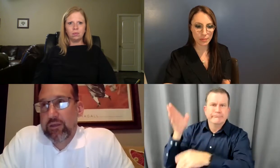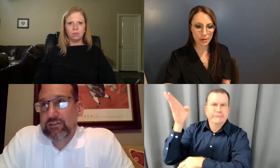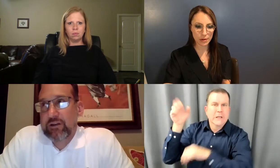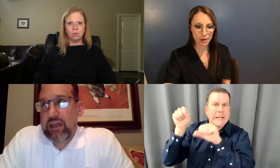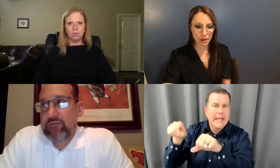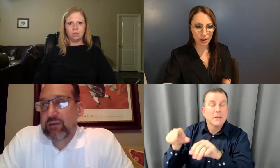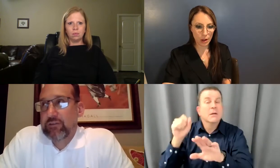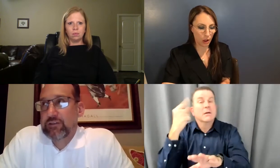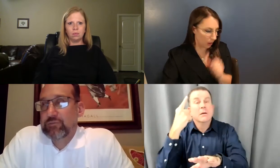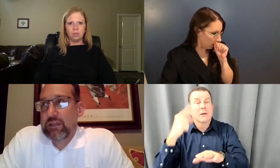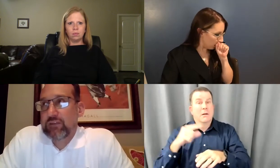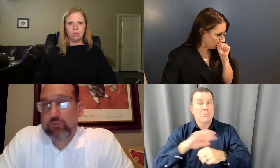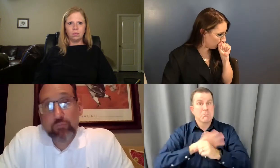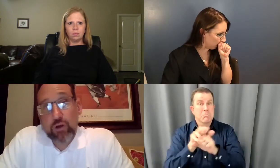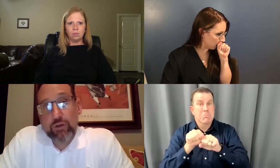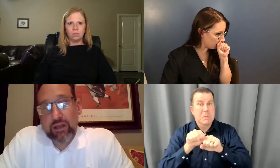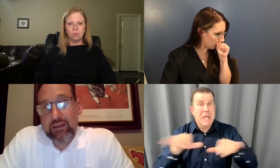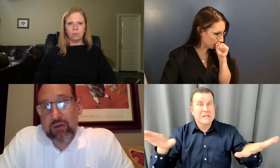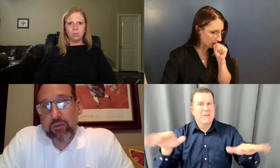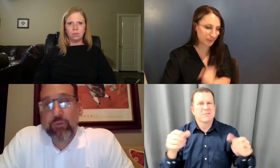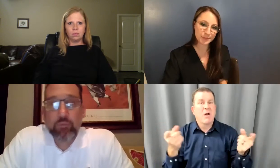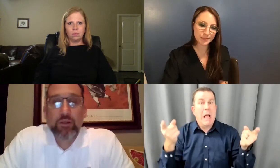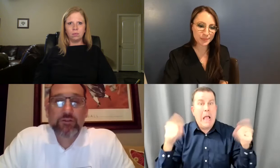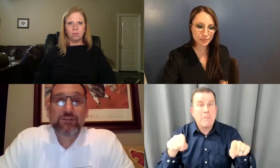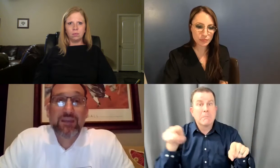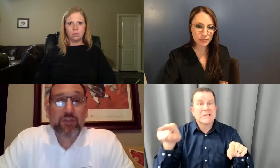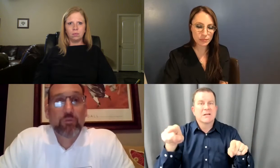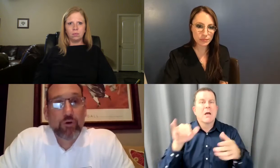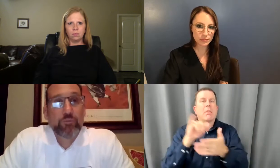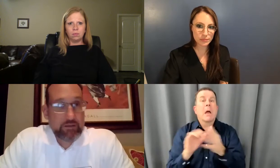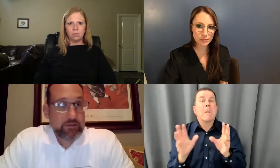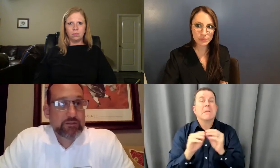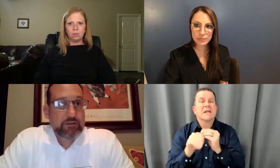they started having these meetings remote and allowing the public to attend the remote meetings.